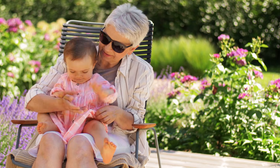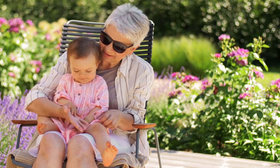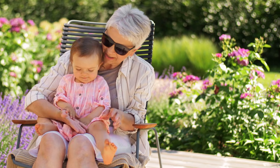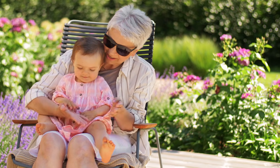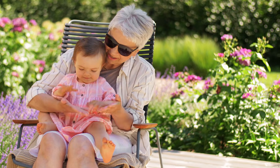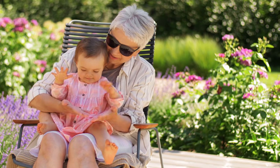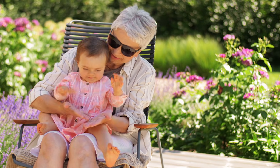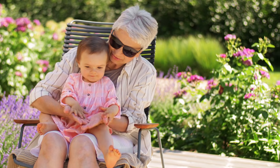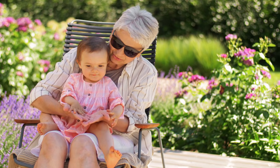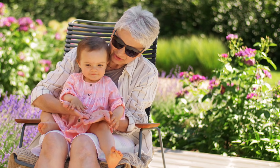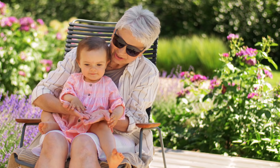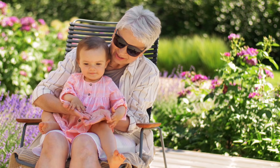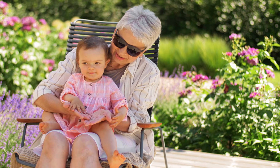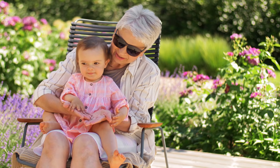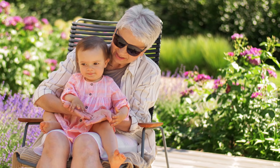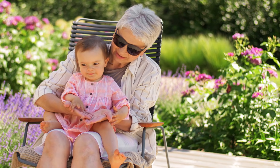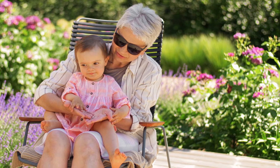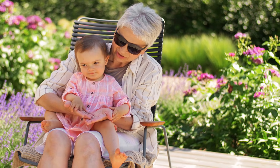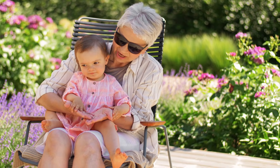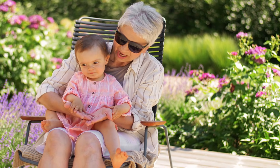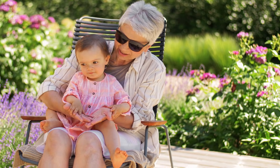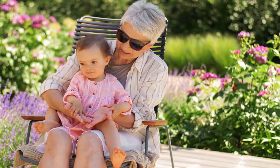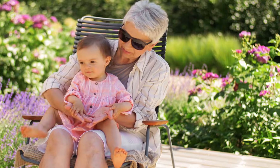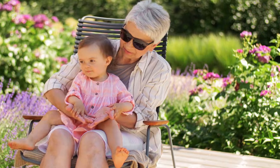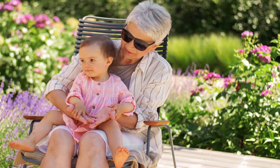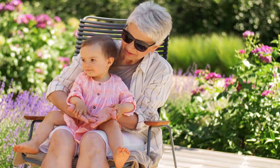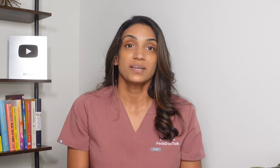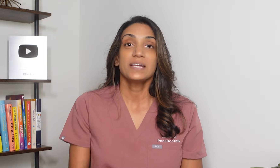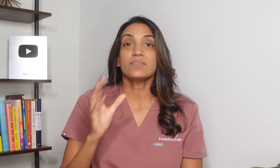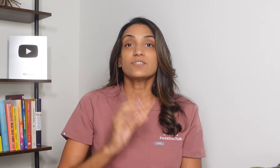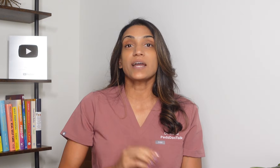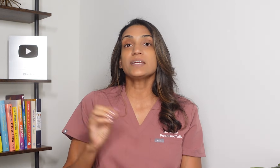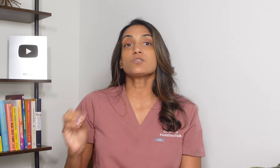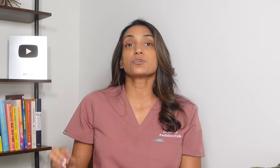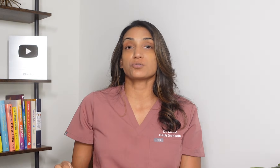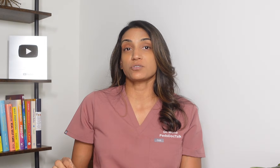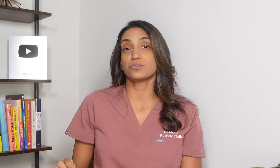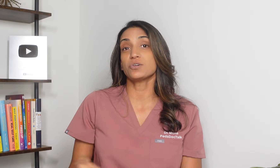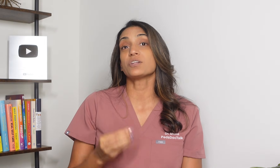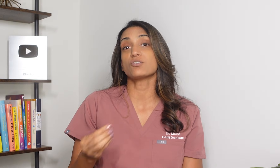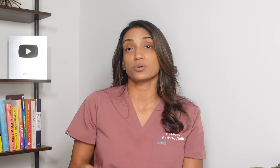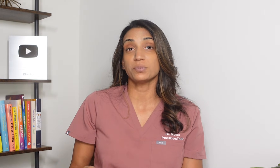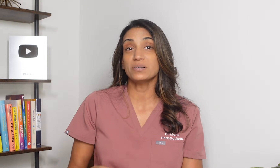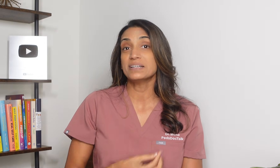sheet of the signs you use at home, so everyone can stay on the same page. If signing is more stressful to you than enjoyable.